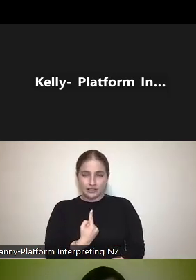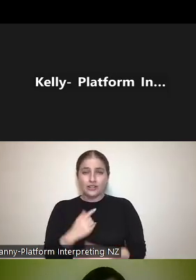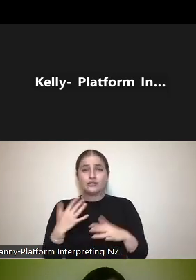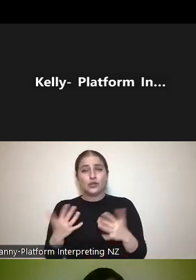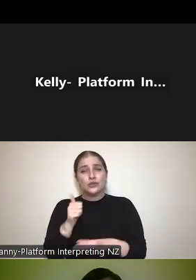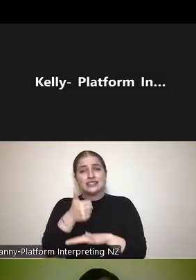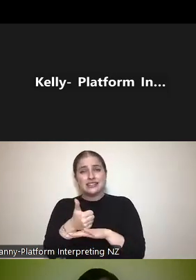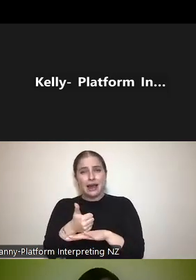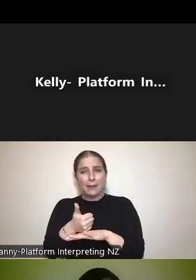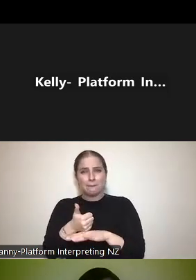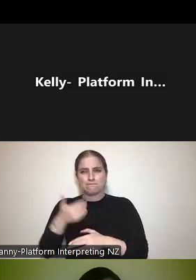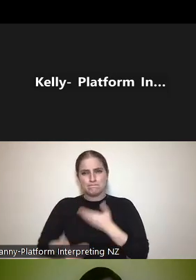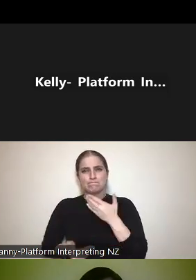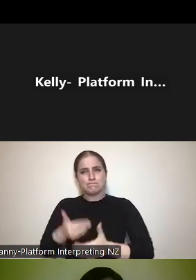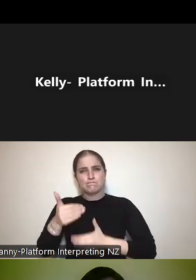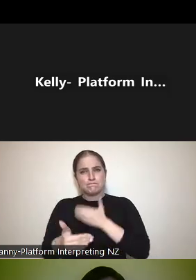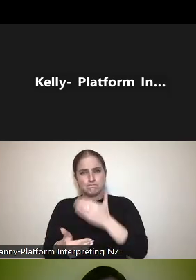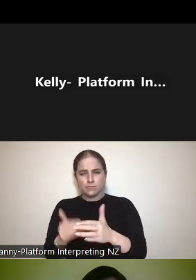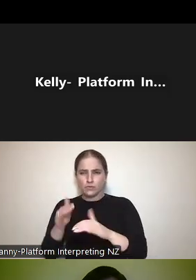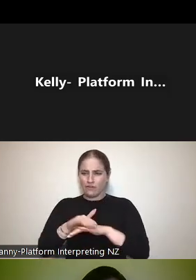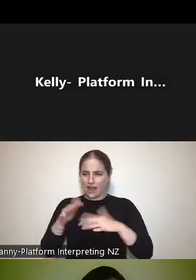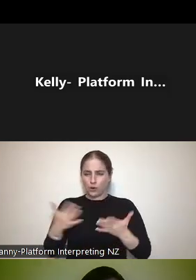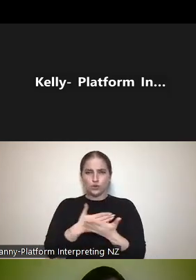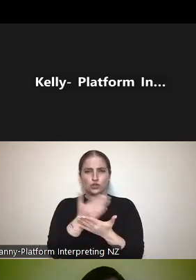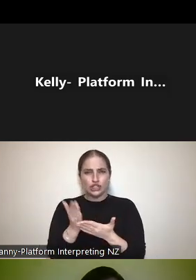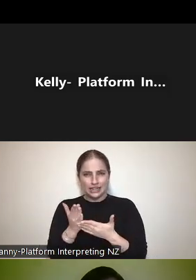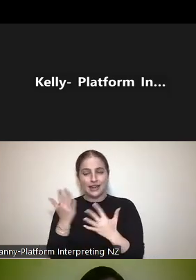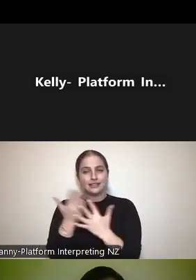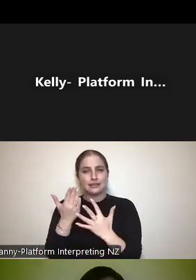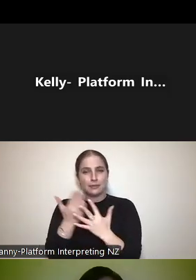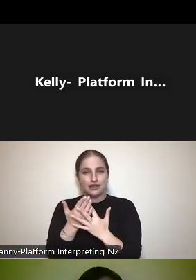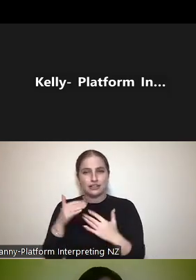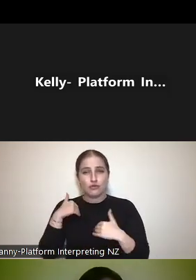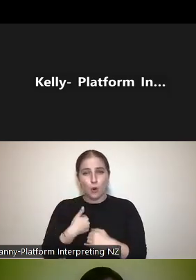for sharing accessibility requirements, and also for checking in so that a single